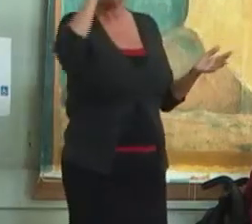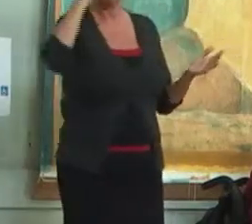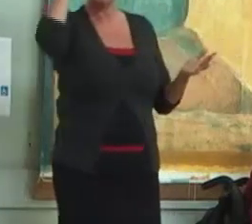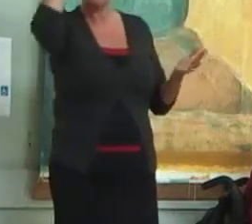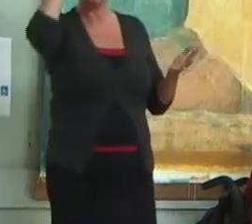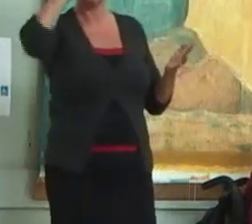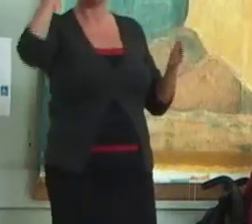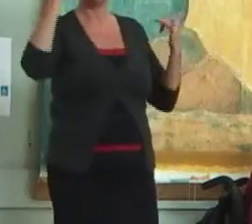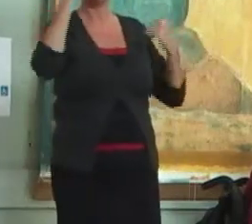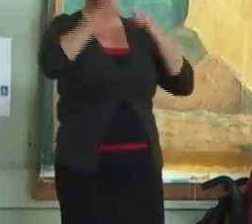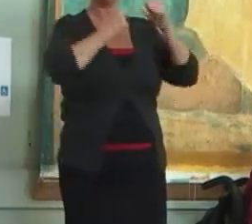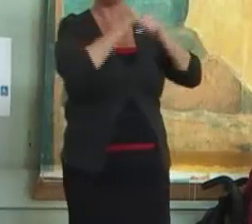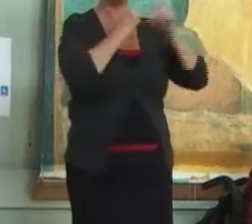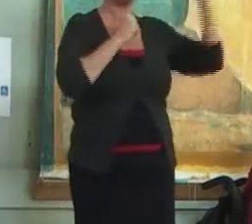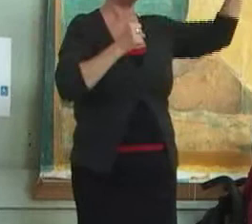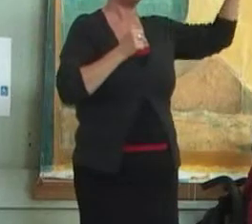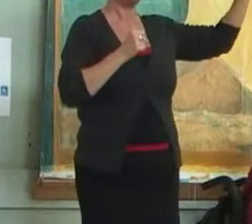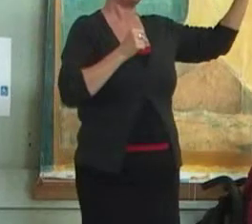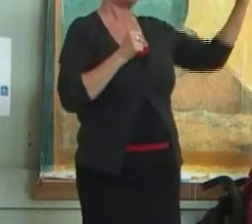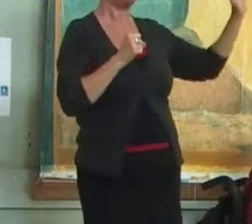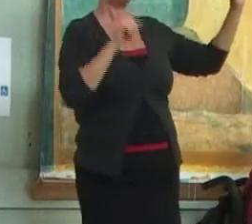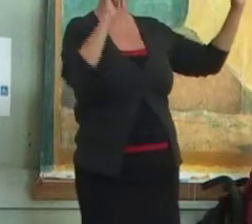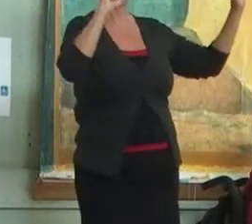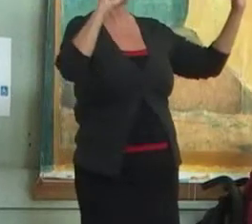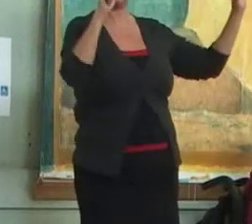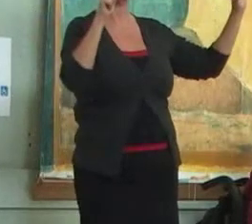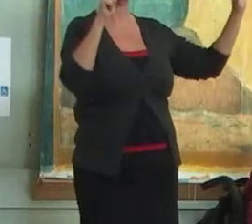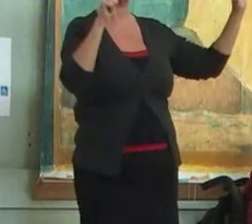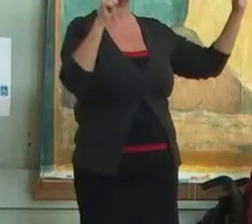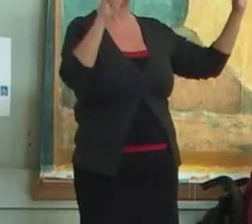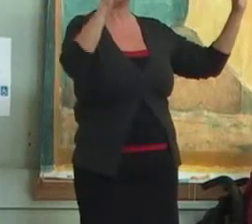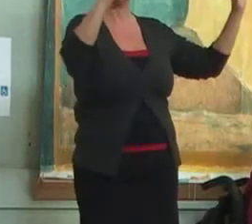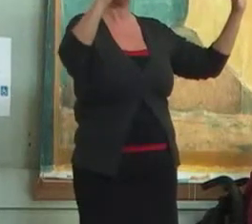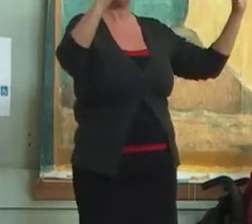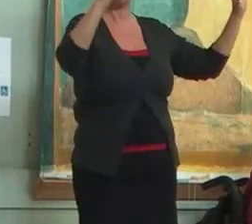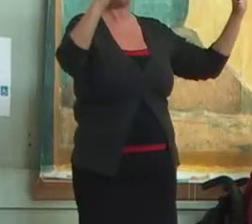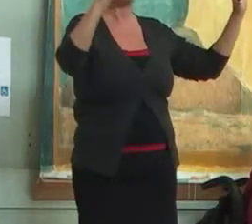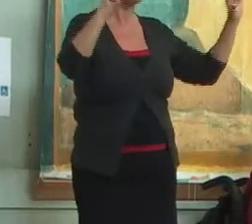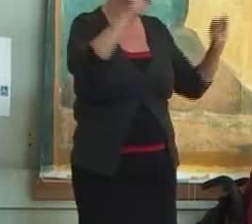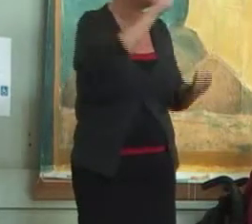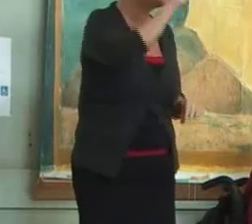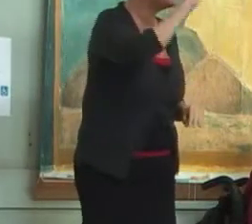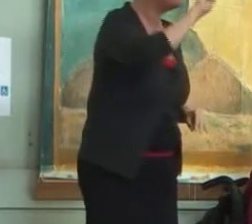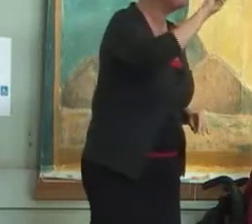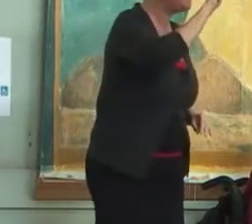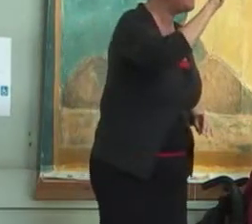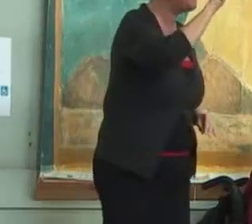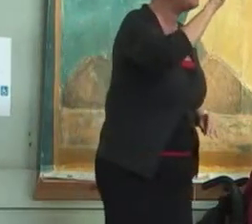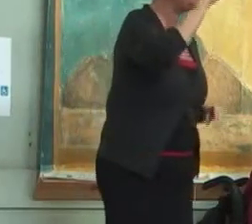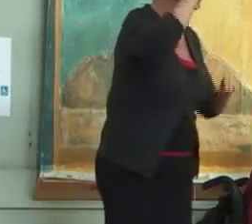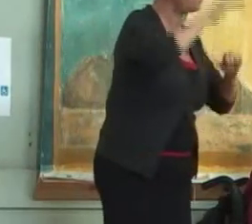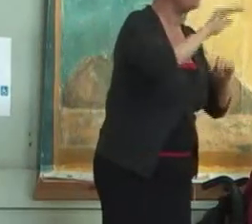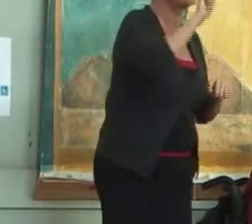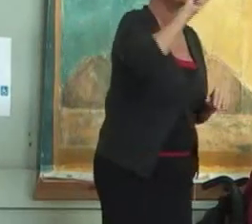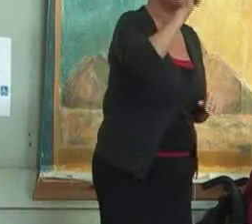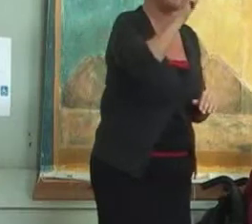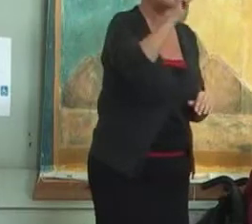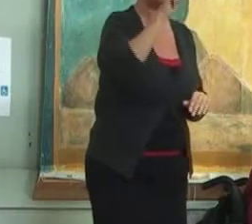is lowering the taxes on banks - financial services - by 1%. That means that banks this year that are going to be paying